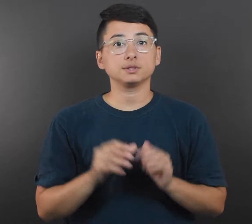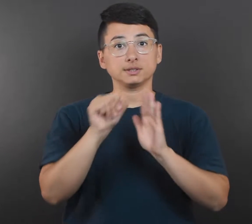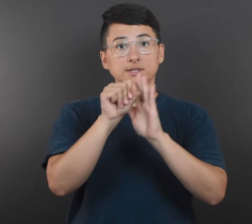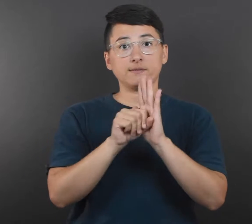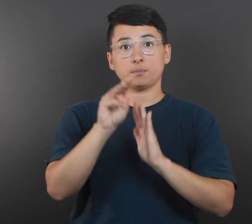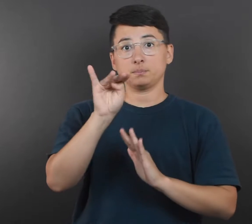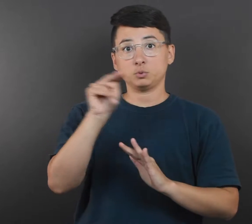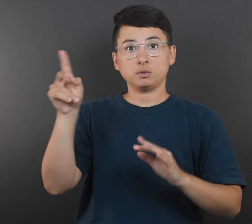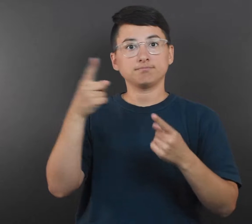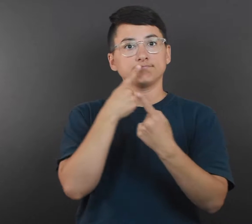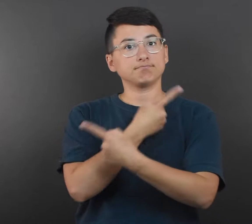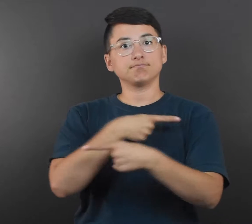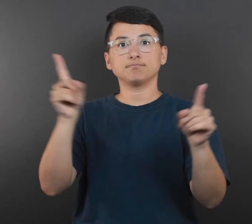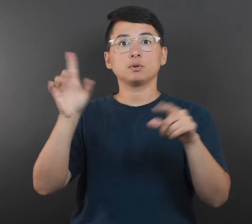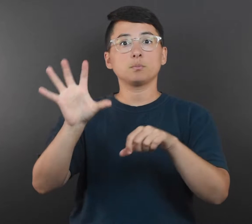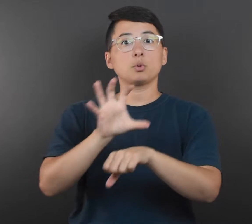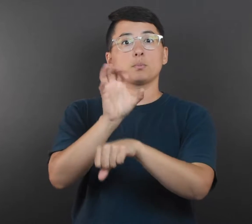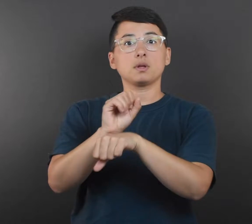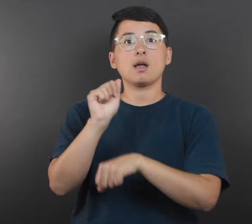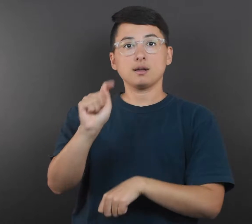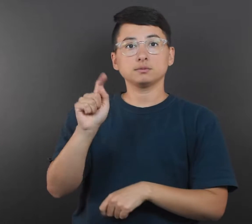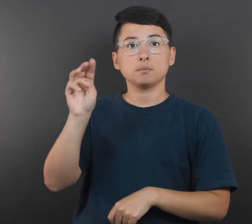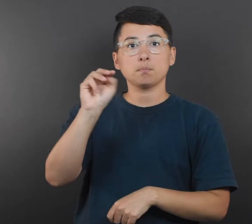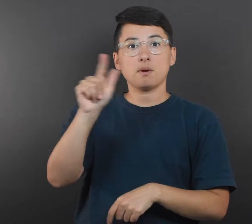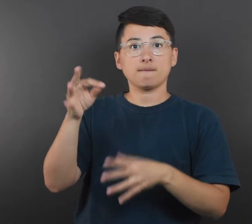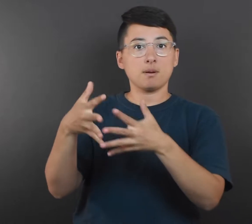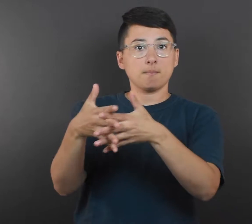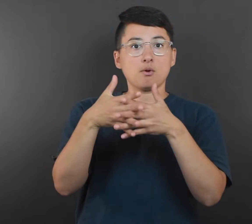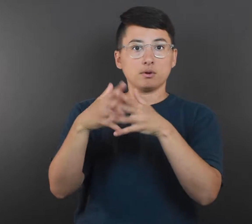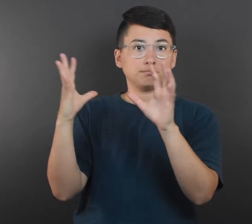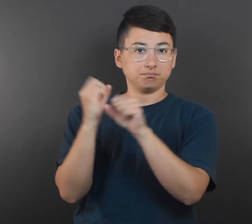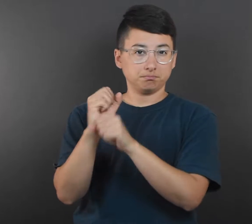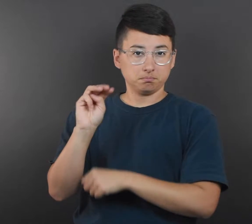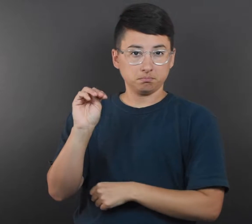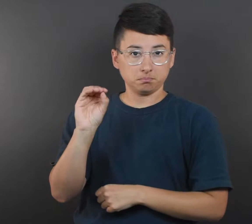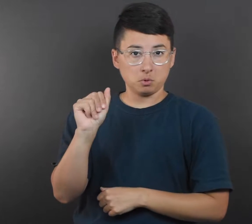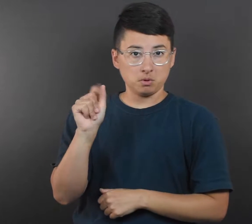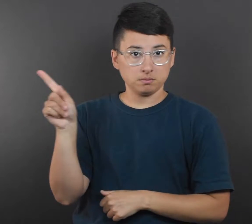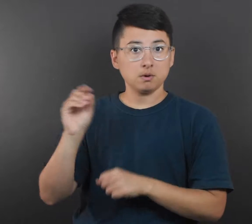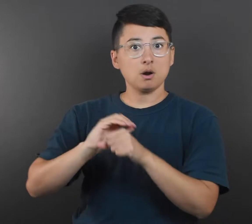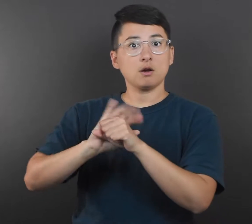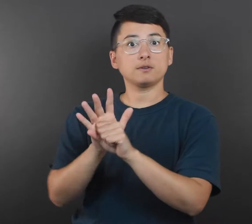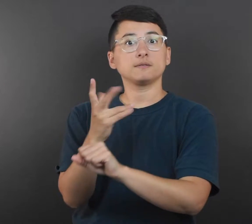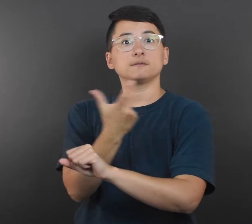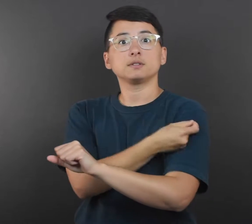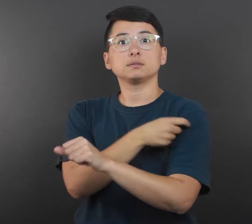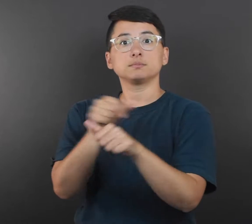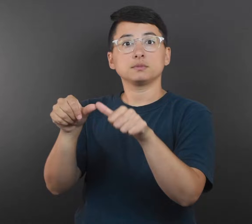The State of Minnesota announced that appointments at the state-run Mall of America COVID-19